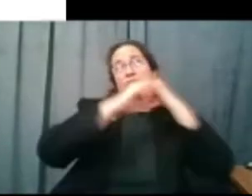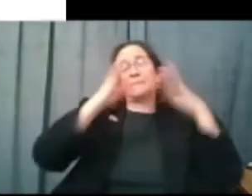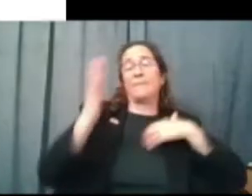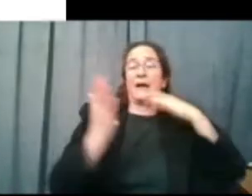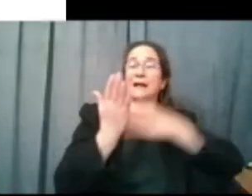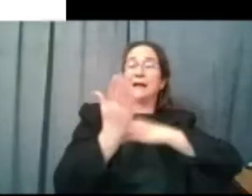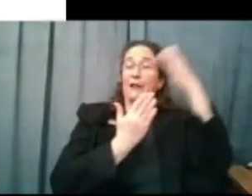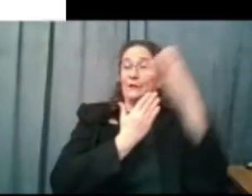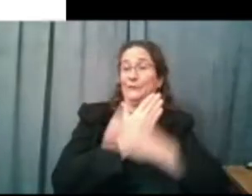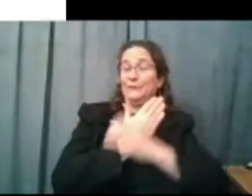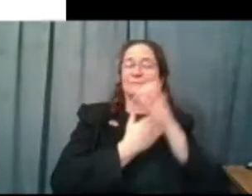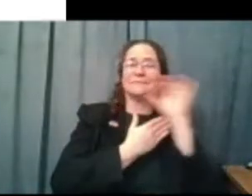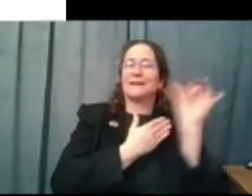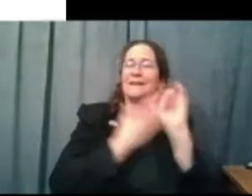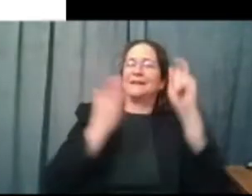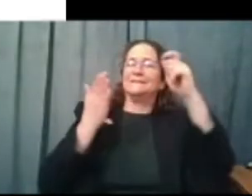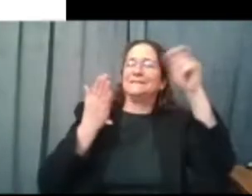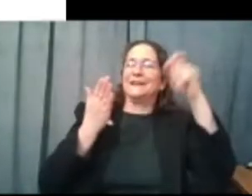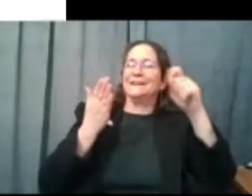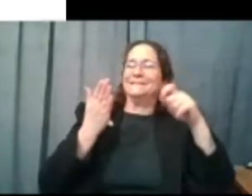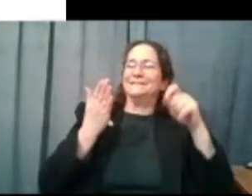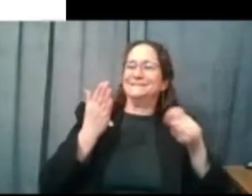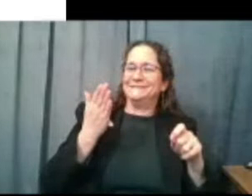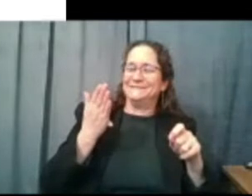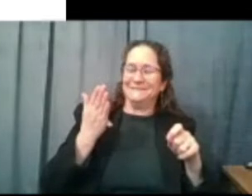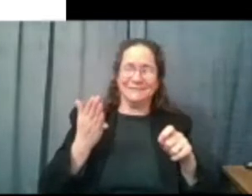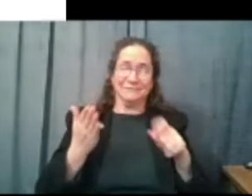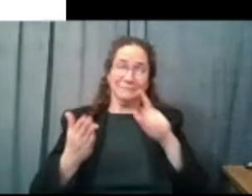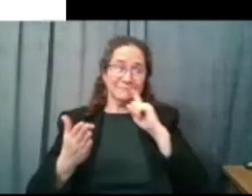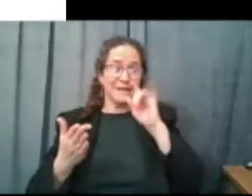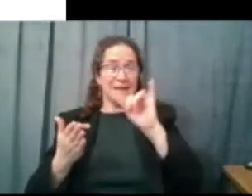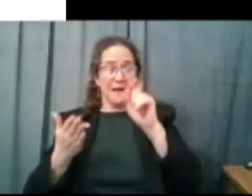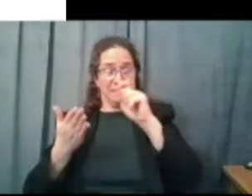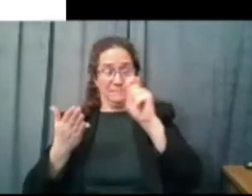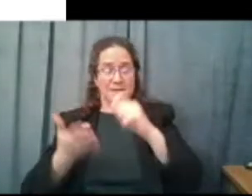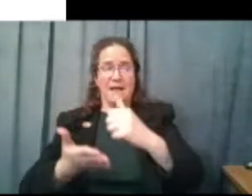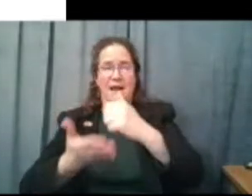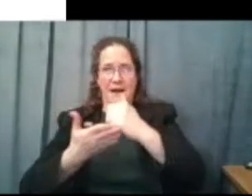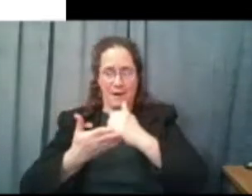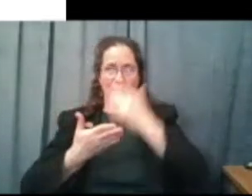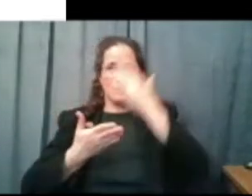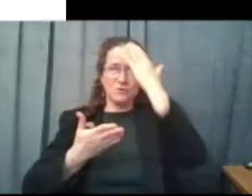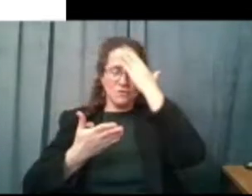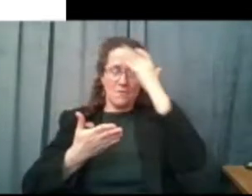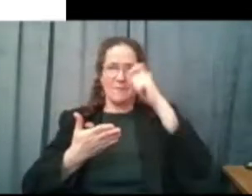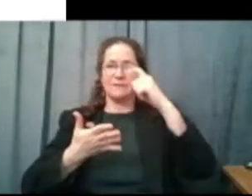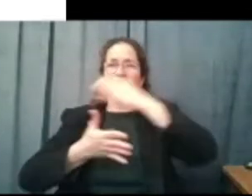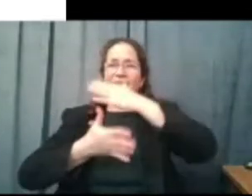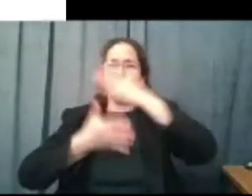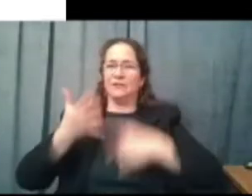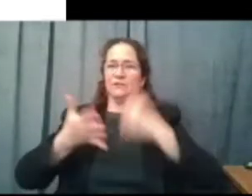So they really help us to make sure that we get done all those things that we need to get done.